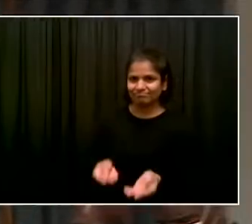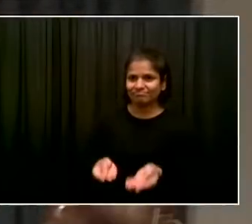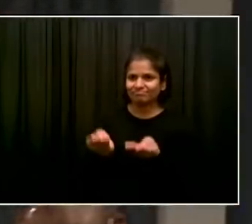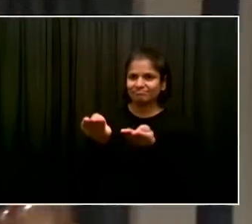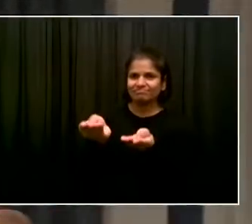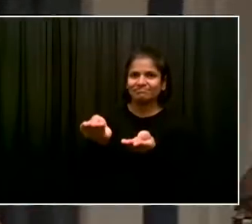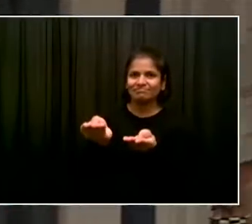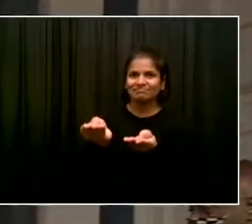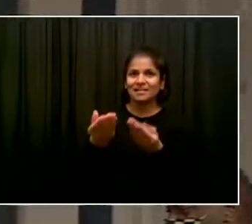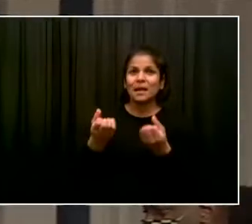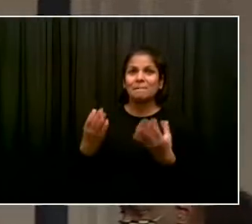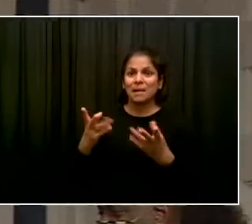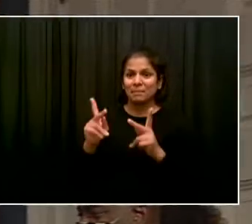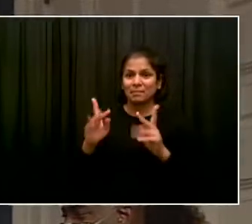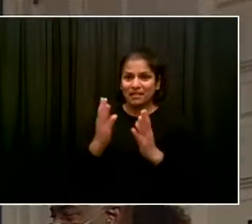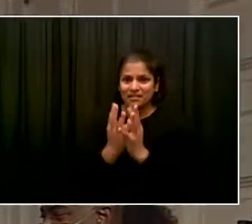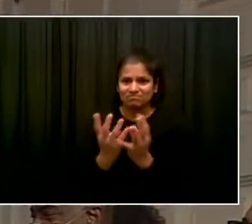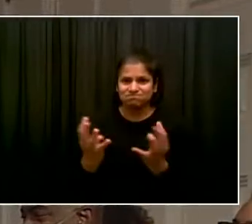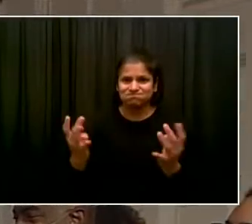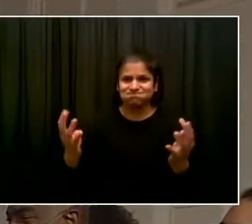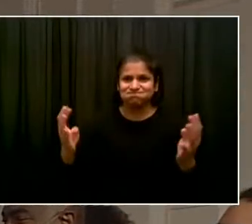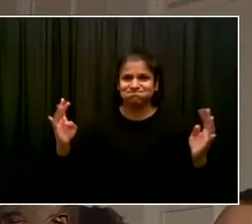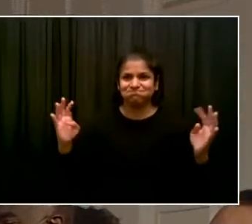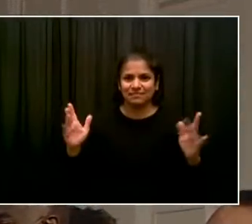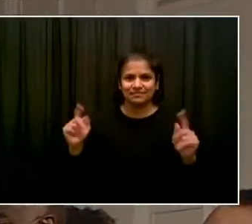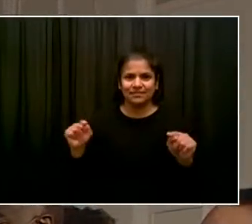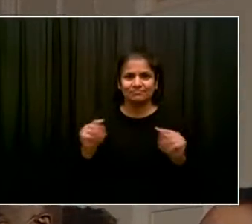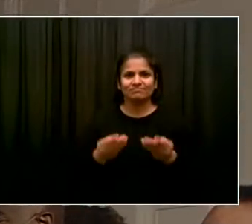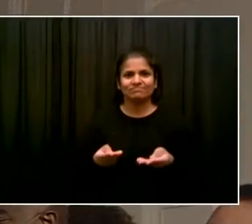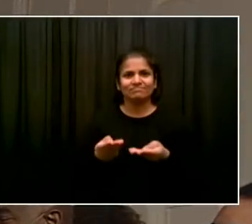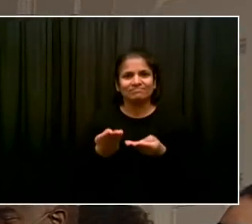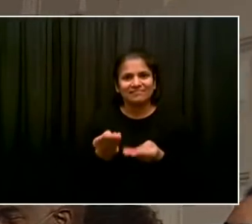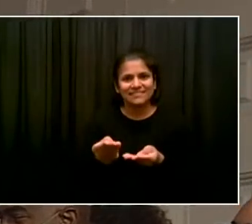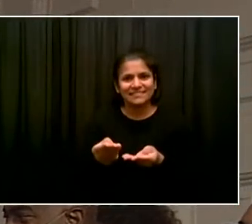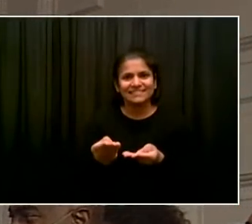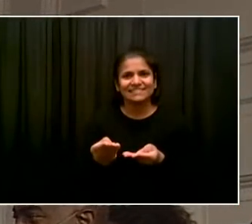I'M GOING TO WALK ON OVER AND PRESENT YOU WITH THIS EYK, SURROUNDED BY SOME PEOPLE WHO